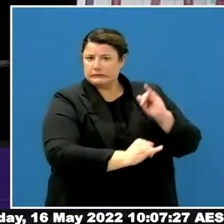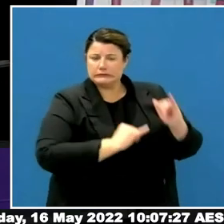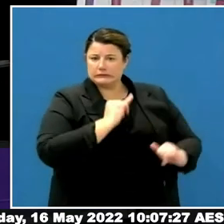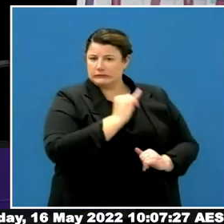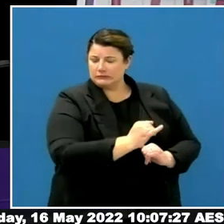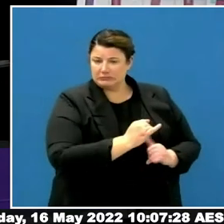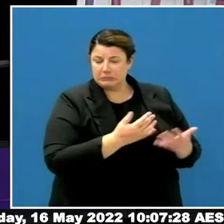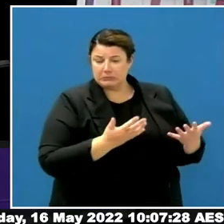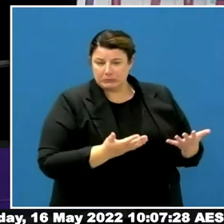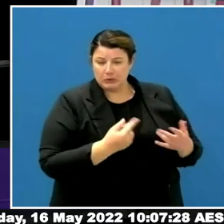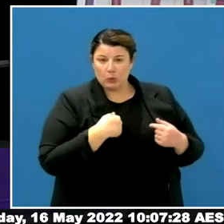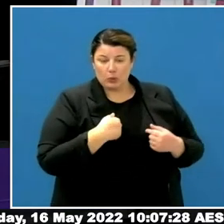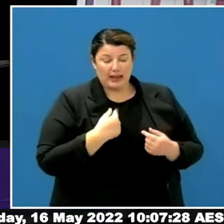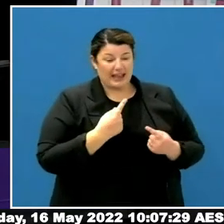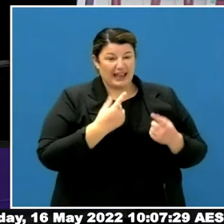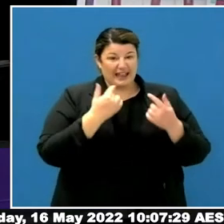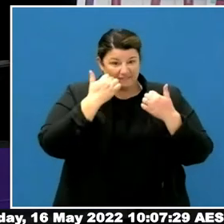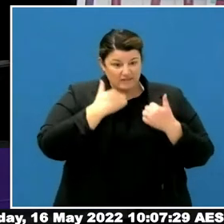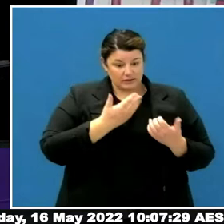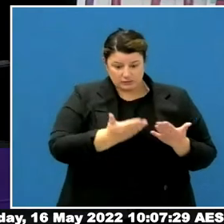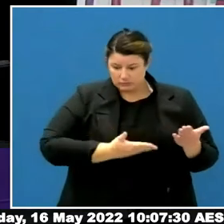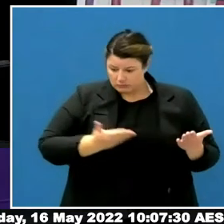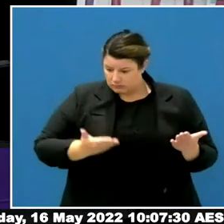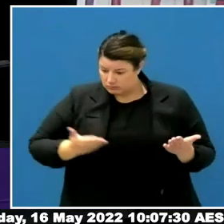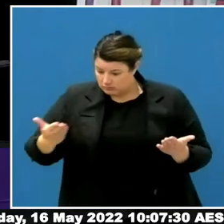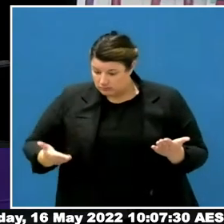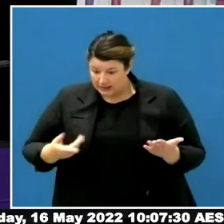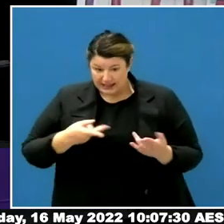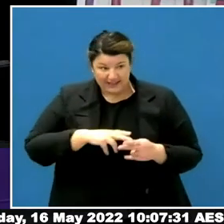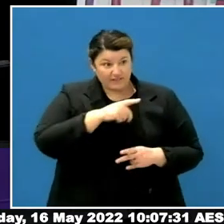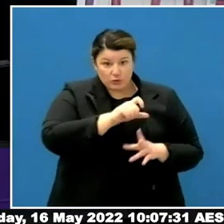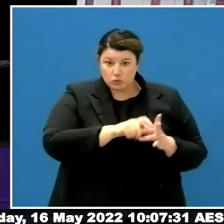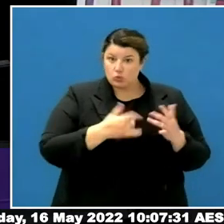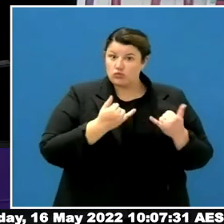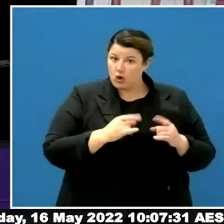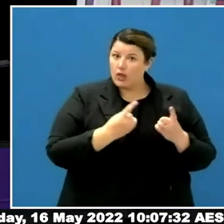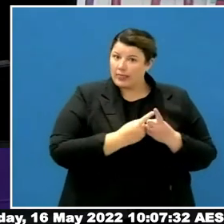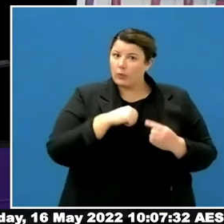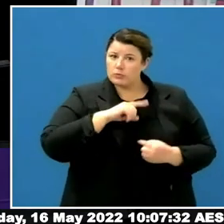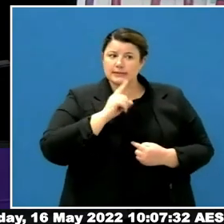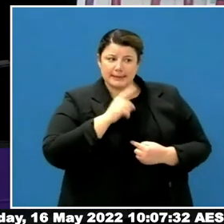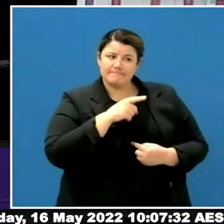a finding, for failing to prevent violence against and abuse, neglect and exploitation